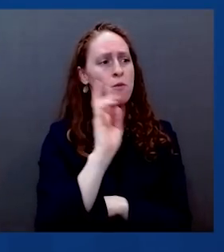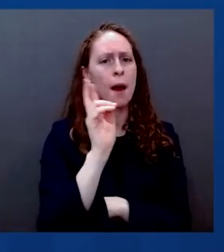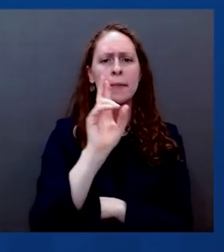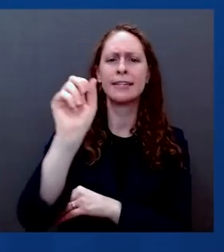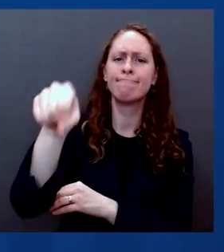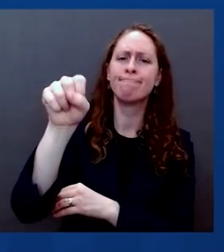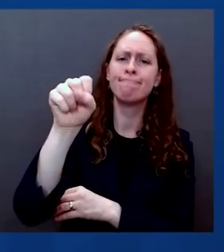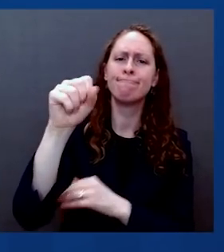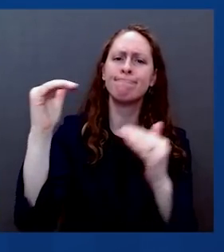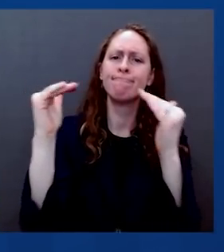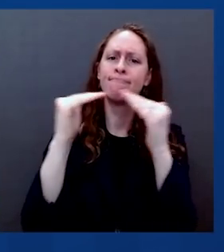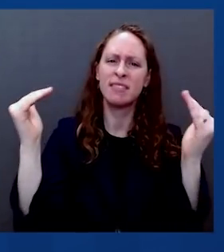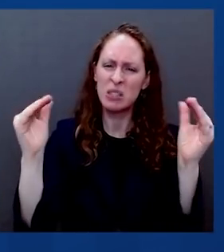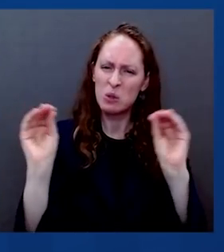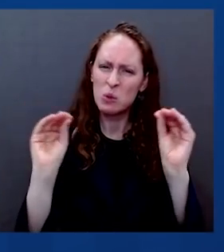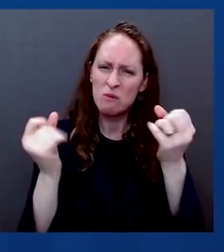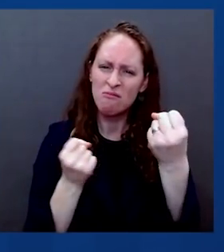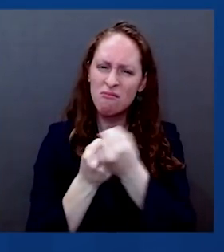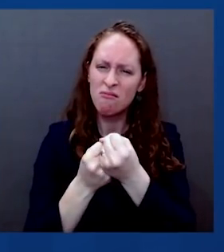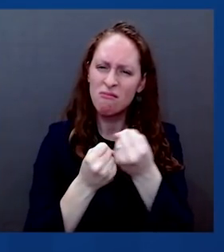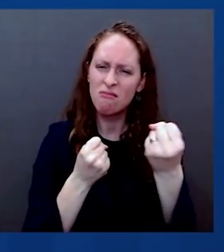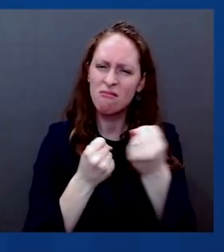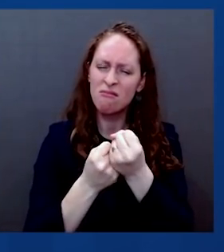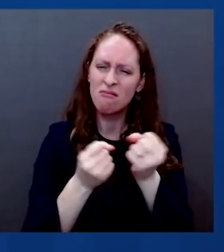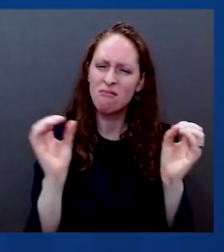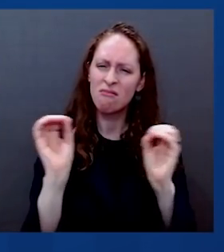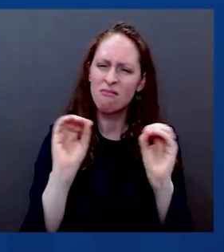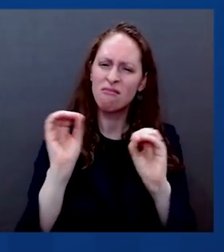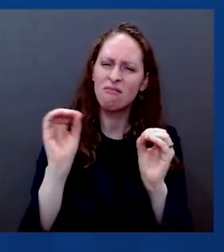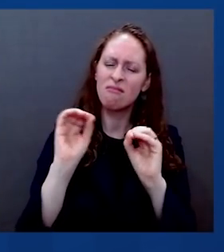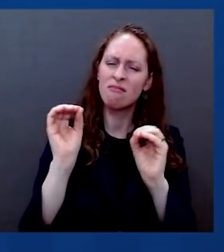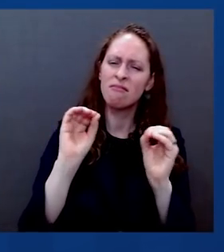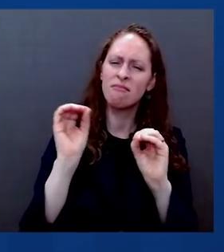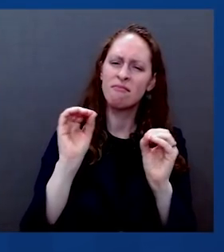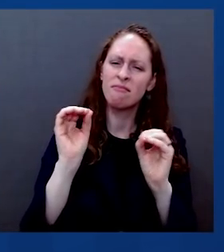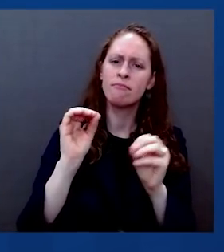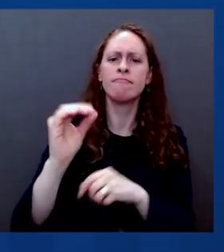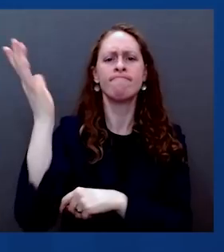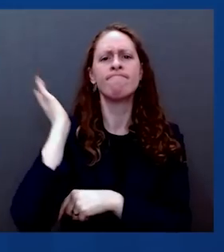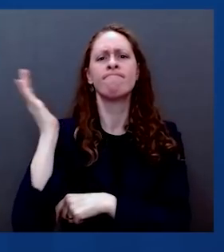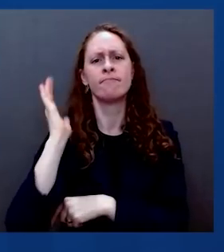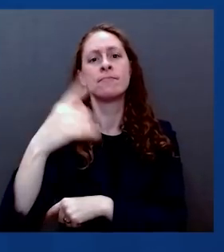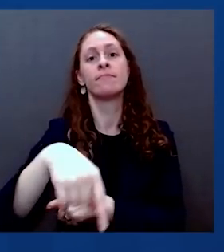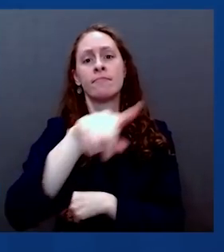I helped reauthorize the Voting [Rights] Act three times. We held hearings. We debated. We voted.